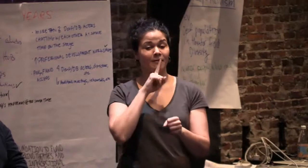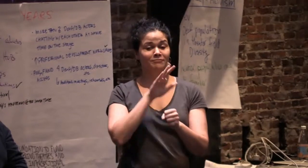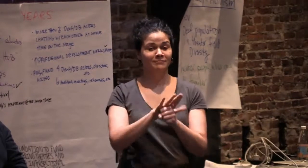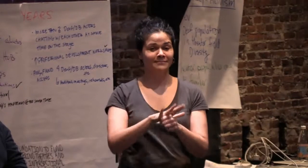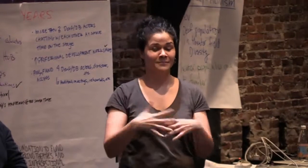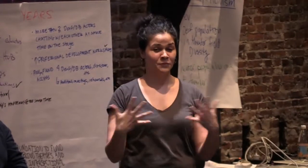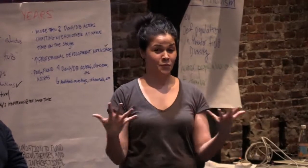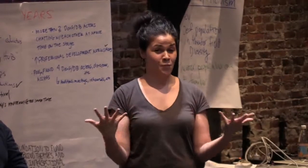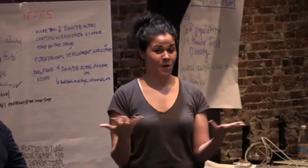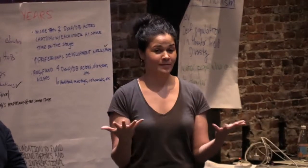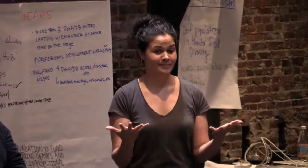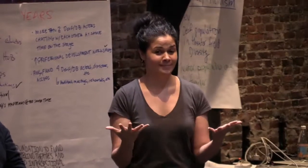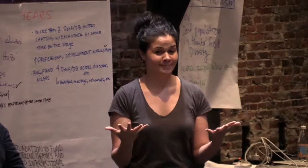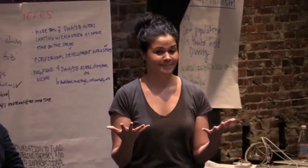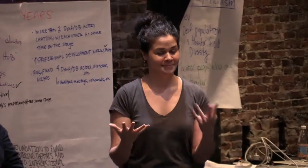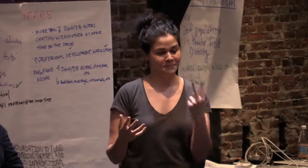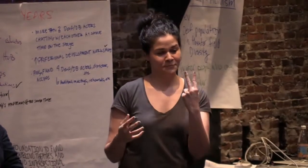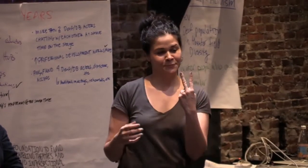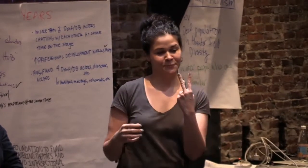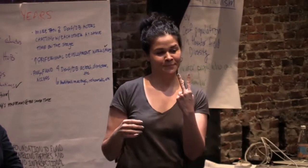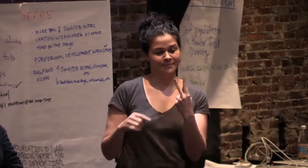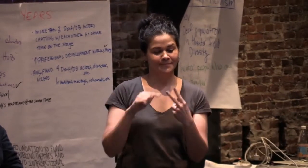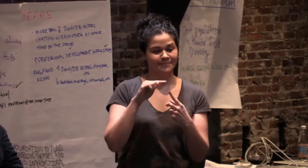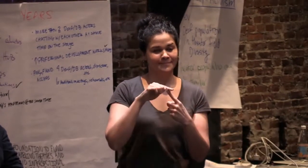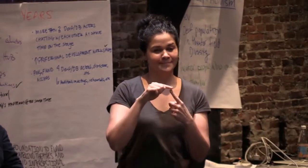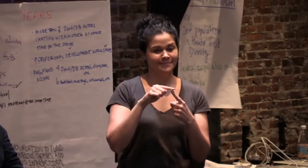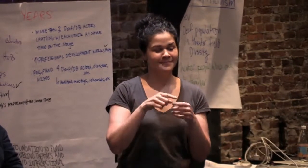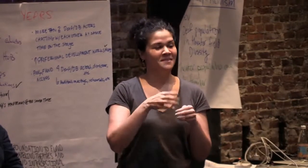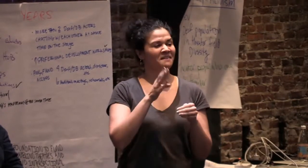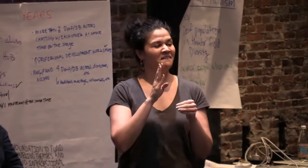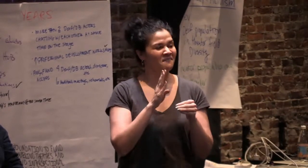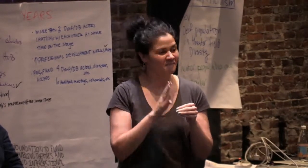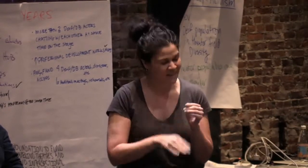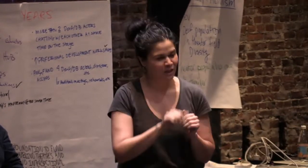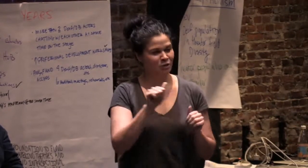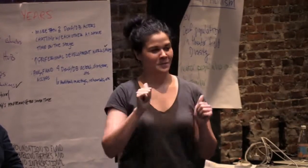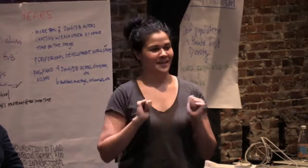[Female Interpreter] This is Alexandria, and it's my personal commitment to do two things.